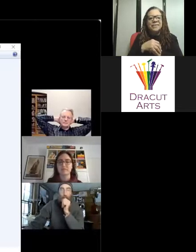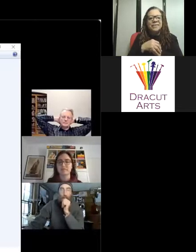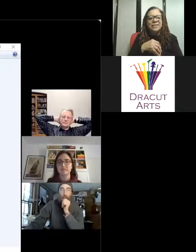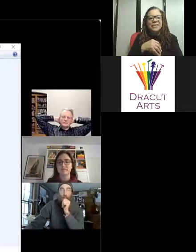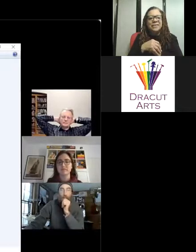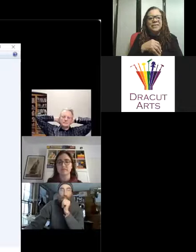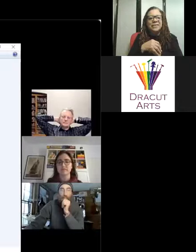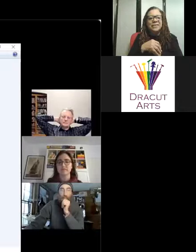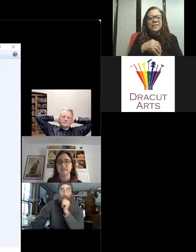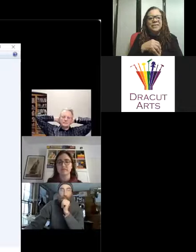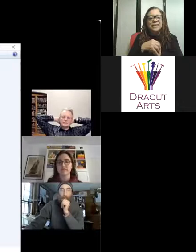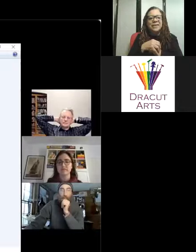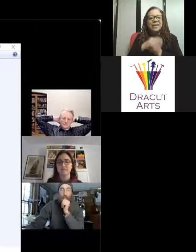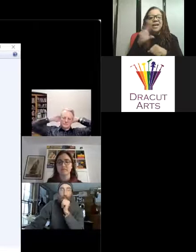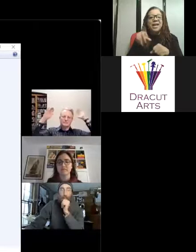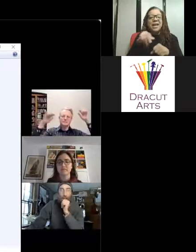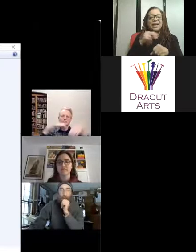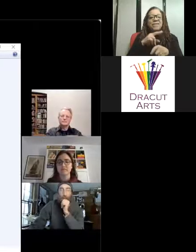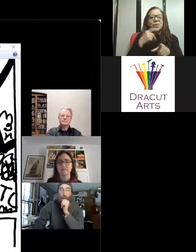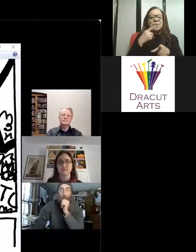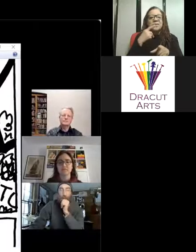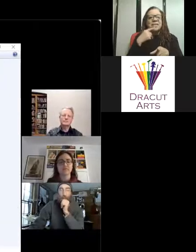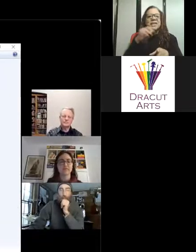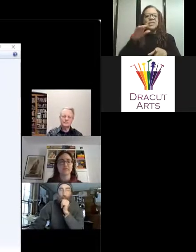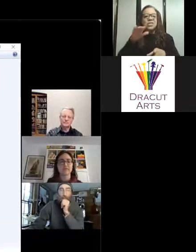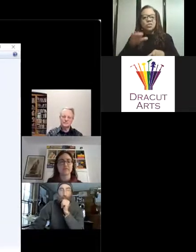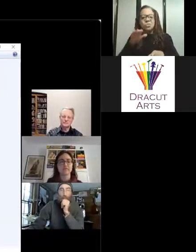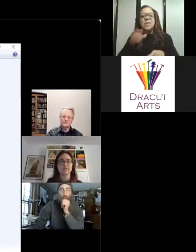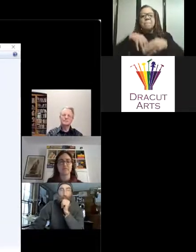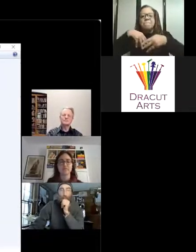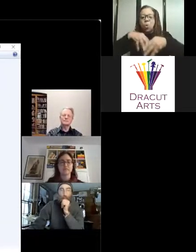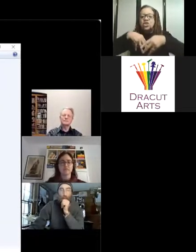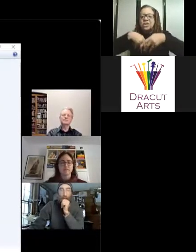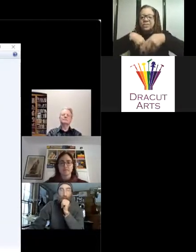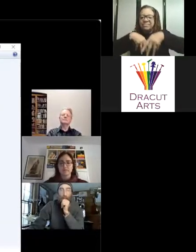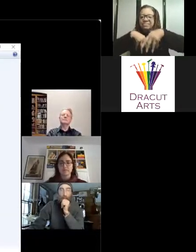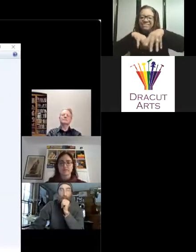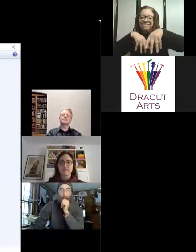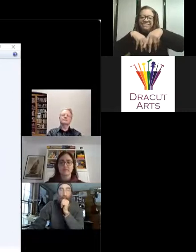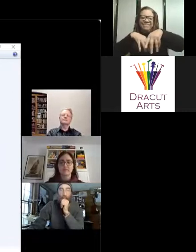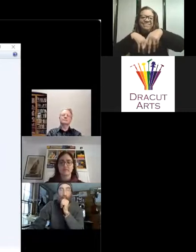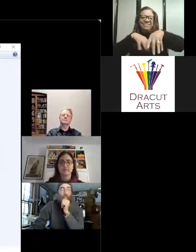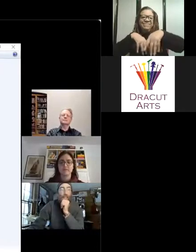and of course he doesn't say this, but they're stomping, they're they're marching over those violets on their way into battle. The leaves